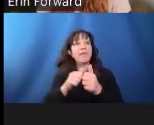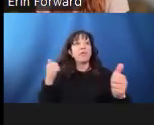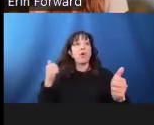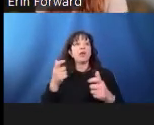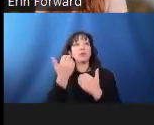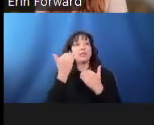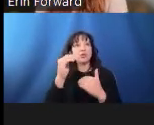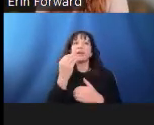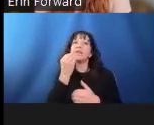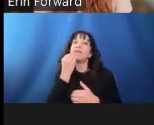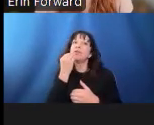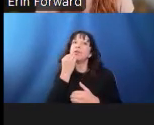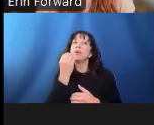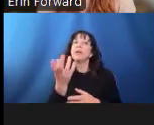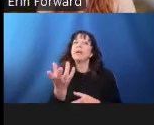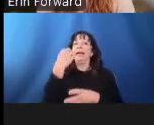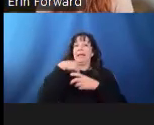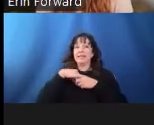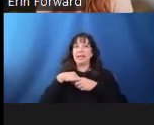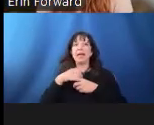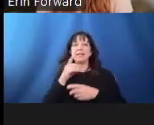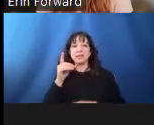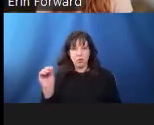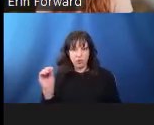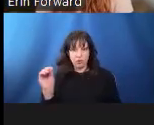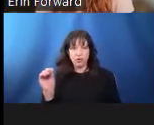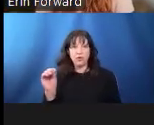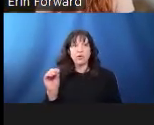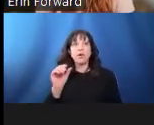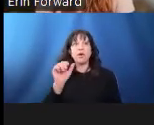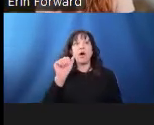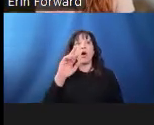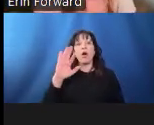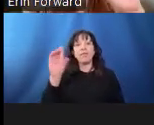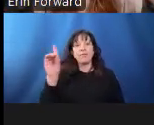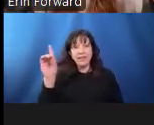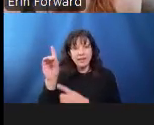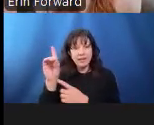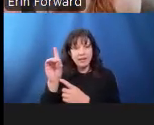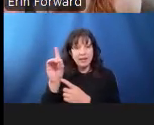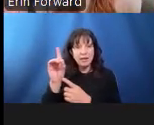intake disorder. What I will say is that arfid and pediatric